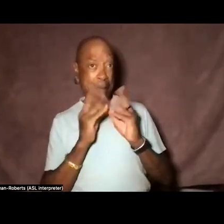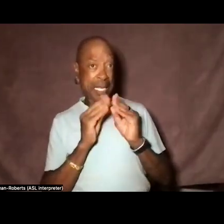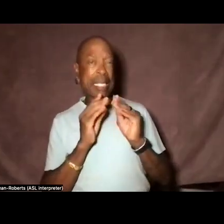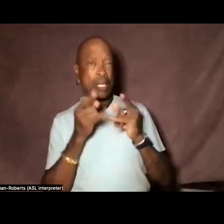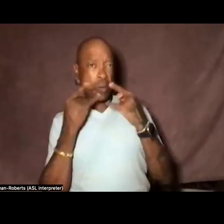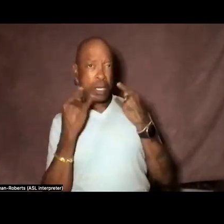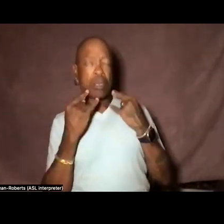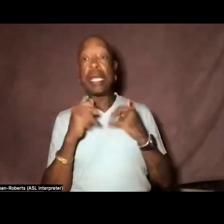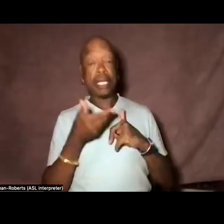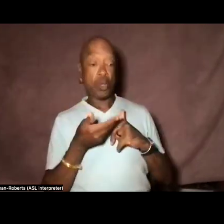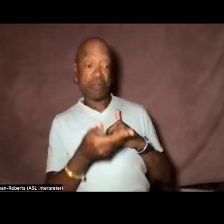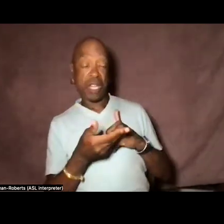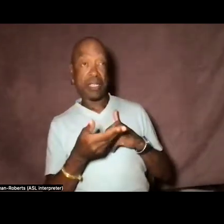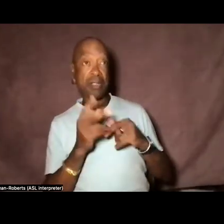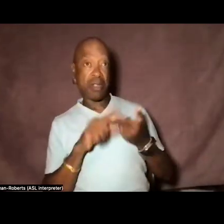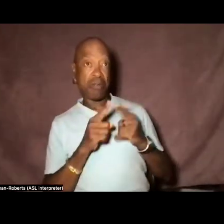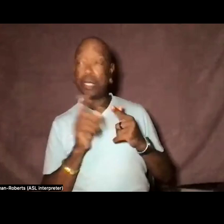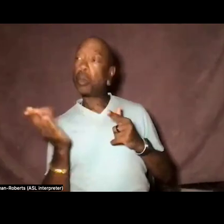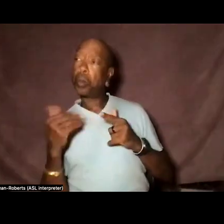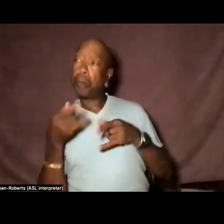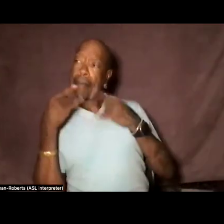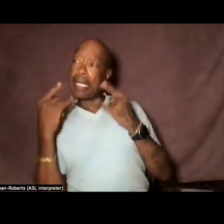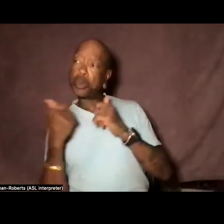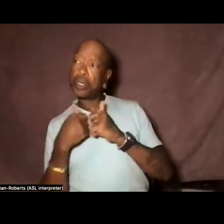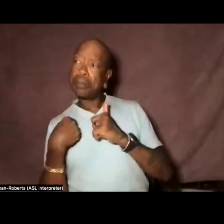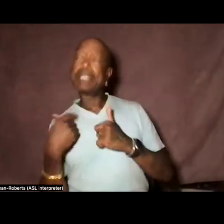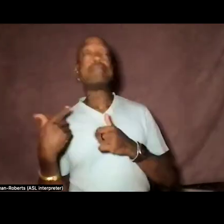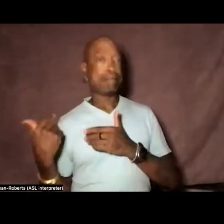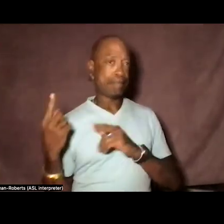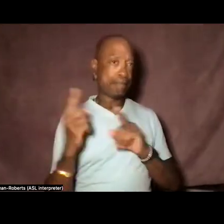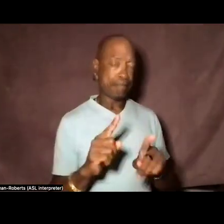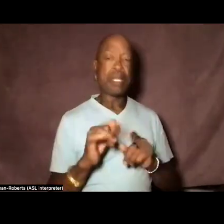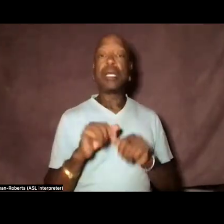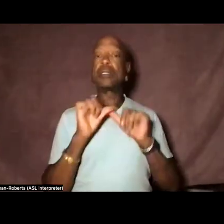a friend to Mask with you um yeah if masking more consistently is something you'll commit